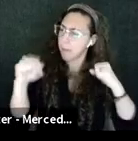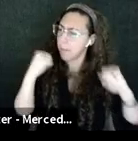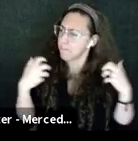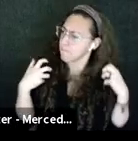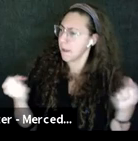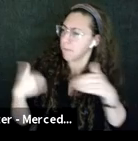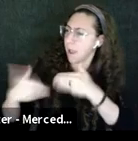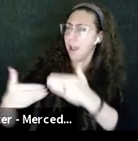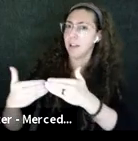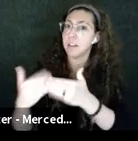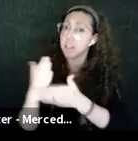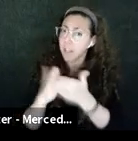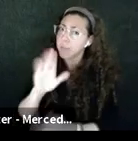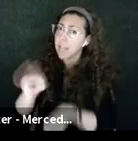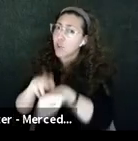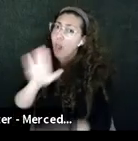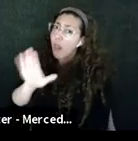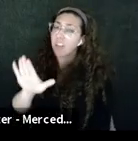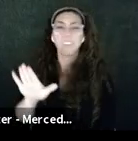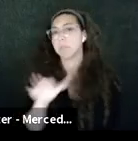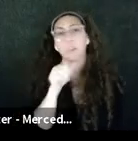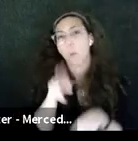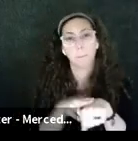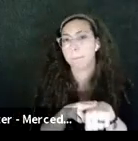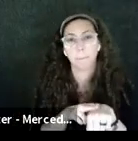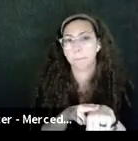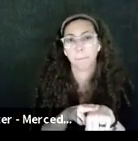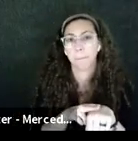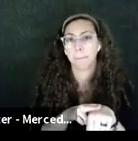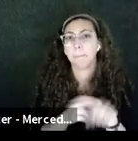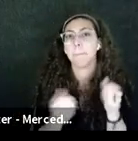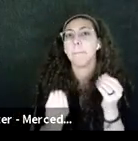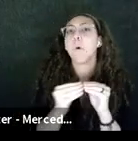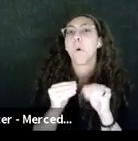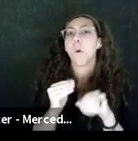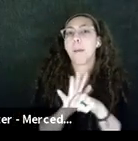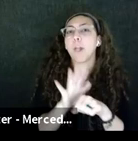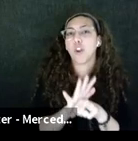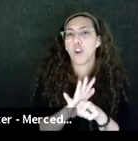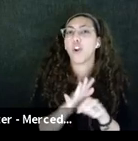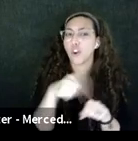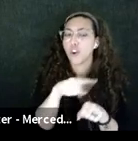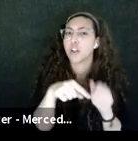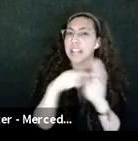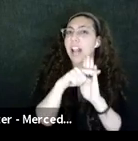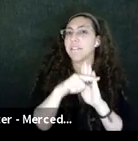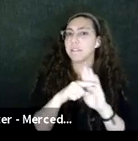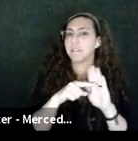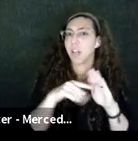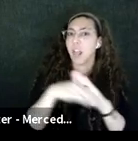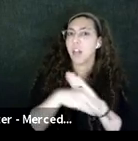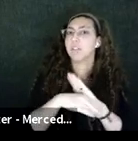Jason Williams: But unfortunately, that's not the norm. And the next one. So the first one was the ability to learn and retain information. The next was ability to build and maintain relationships.